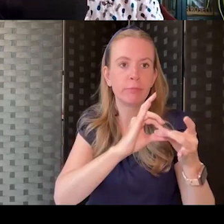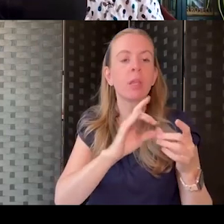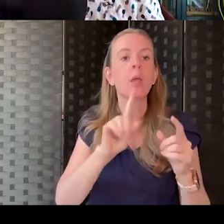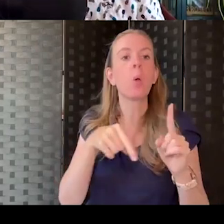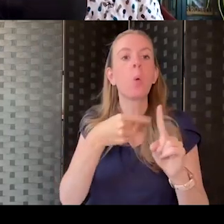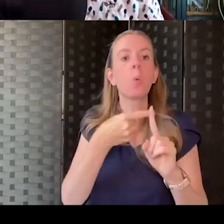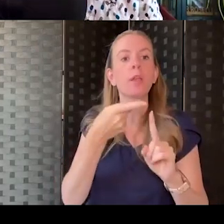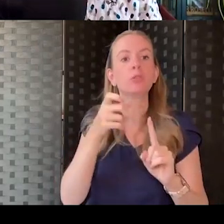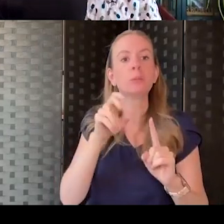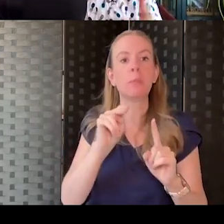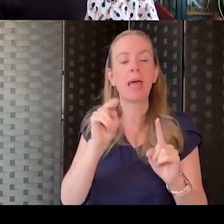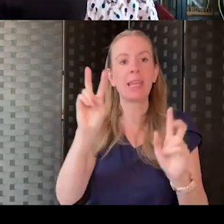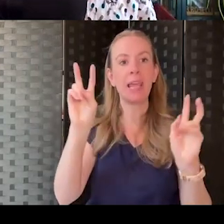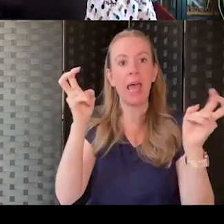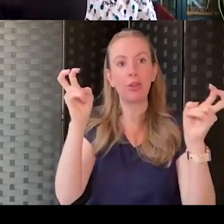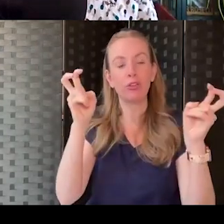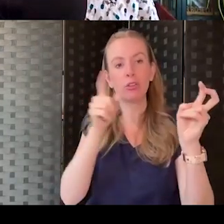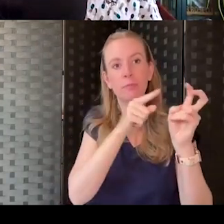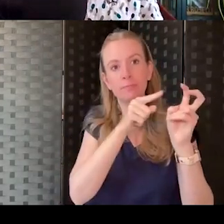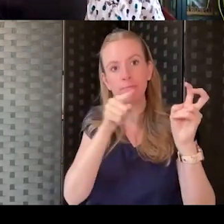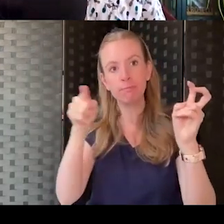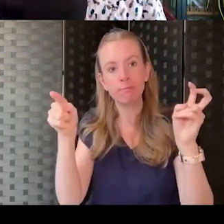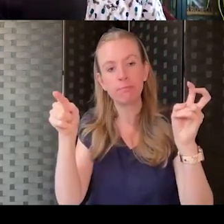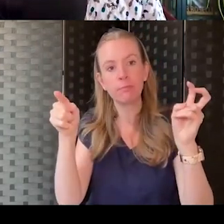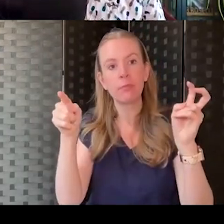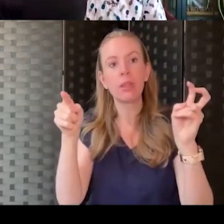reasonable chance the cells into which it is assigned, via the header attribute, while not